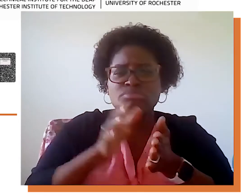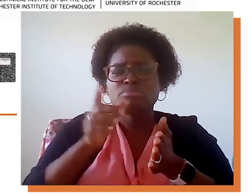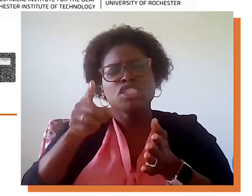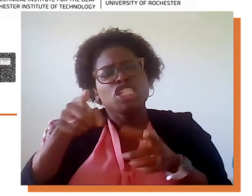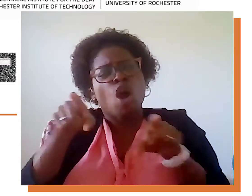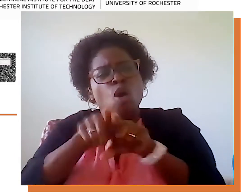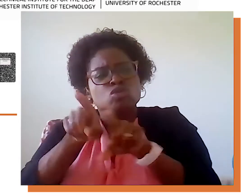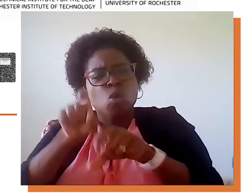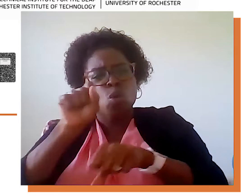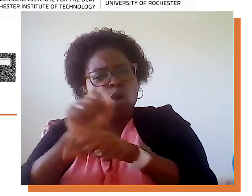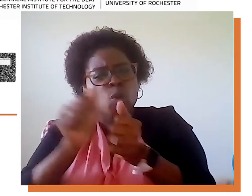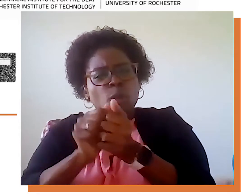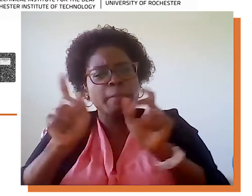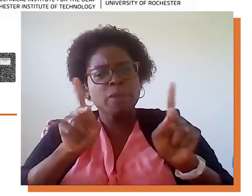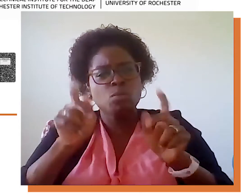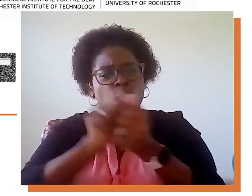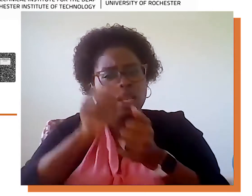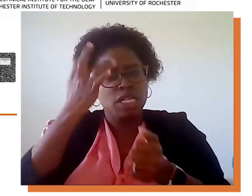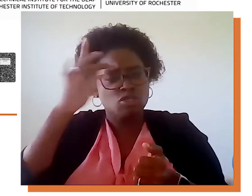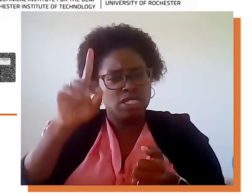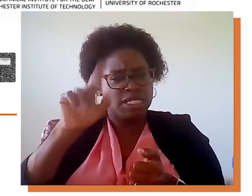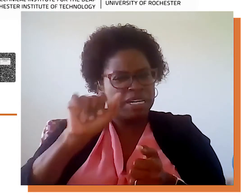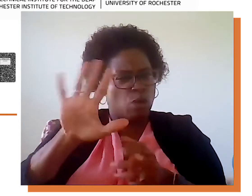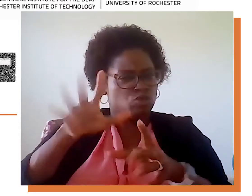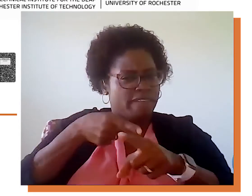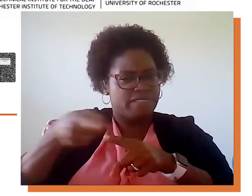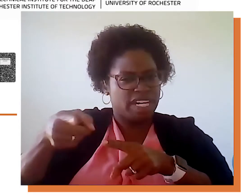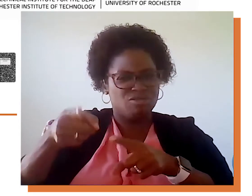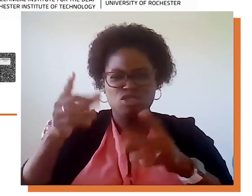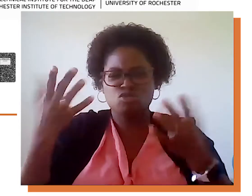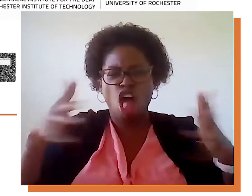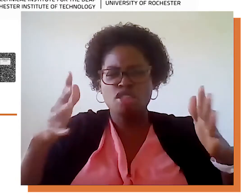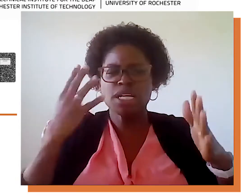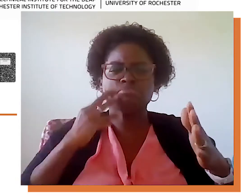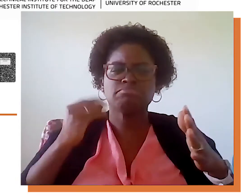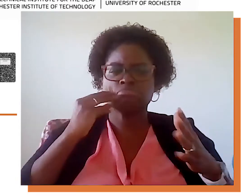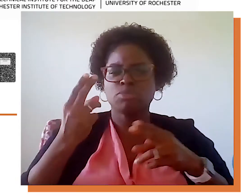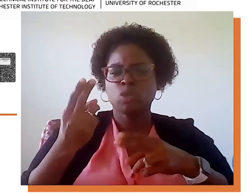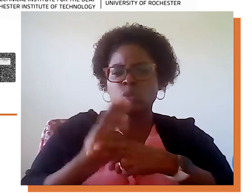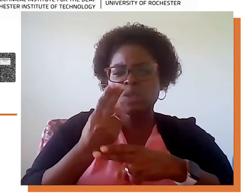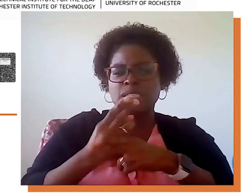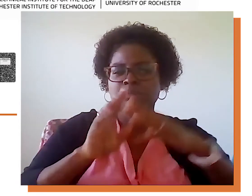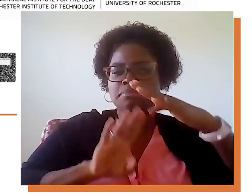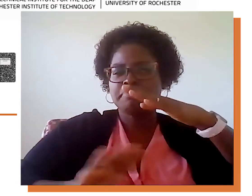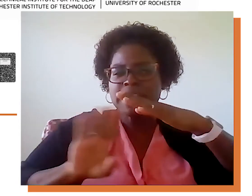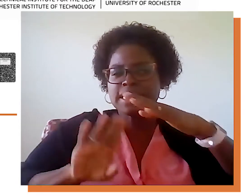We signed every word, but I was motivated to learn sign. And my mother had a special-education degree,